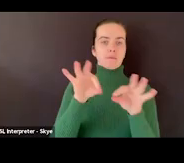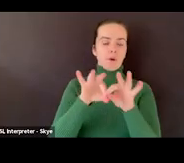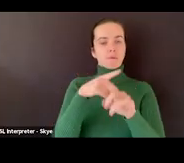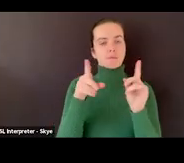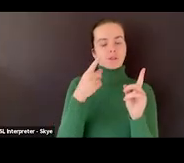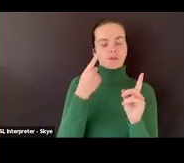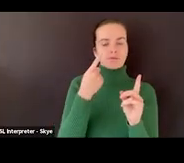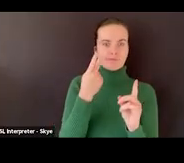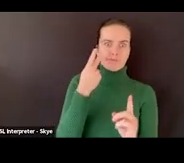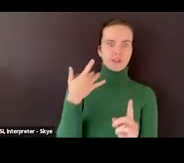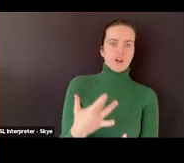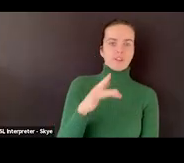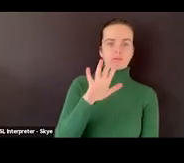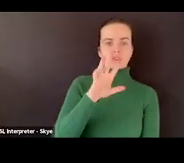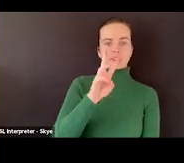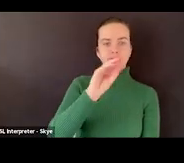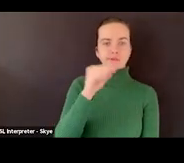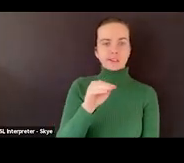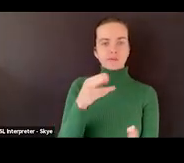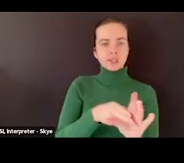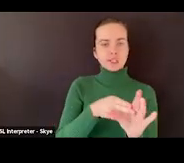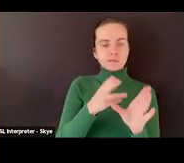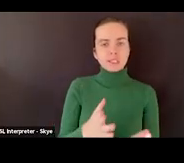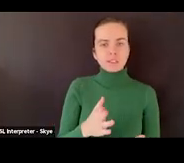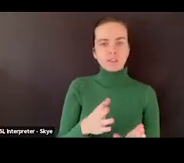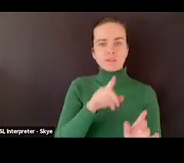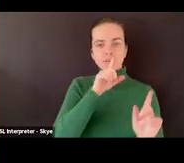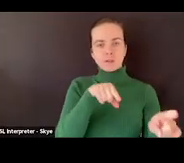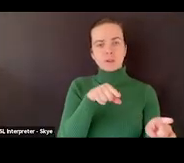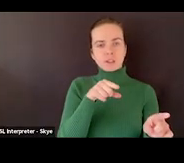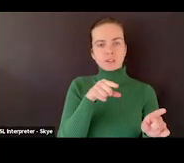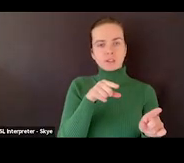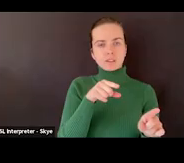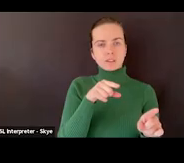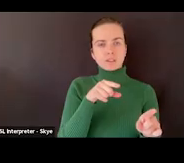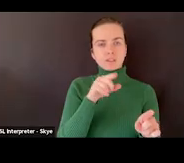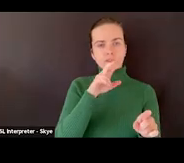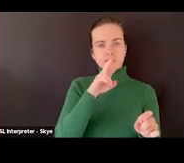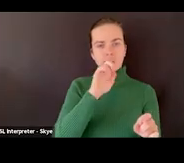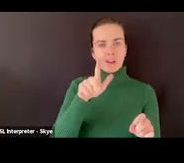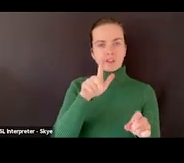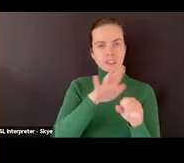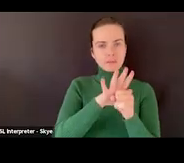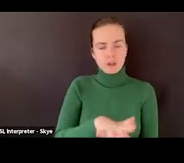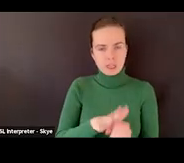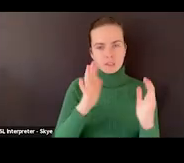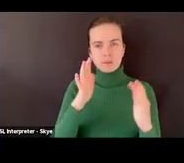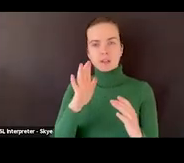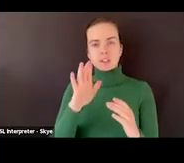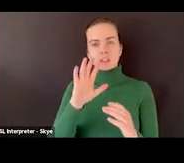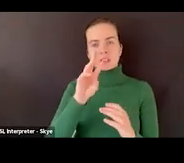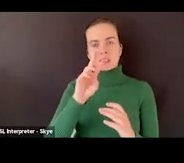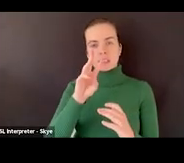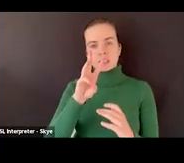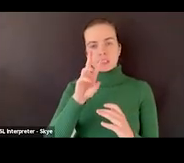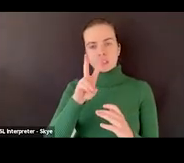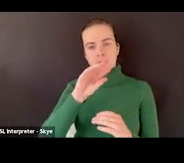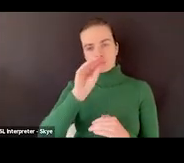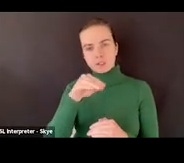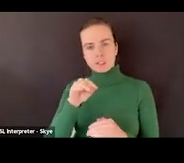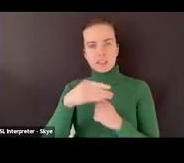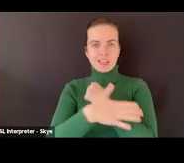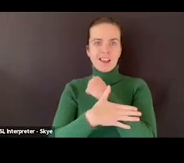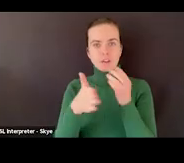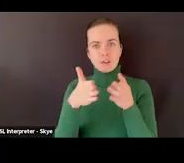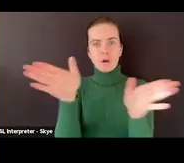56% of participants reported being virally suppressed compared to 62% countywide. So,